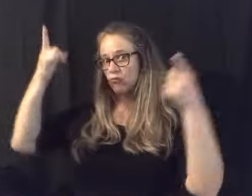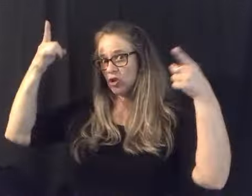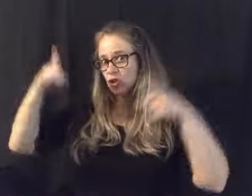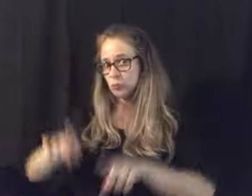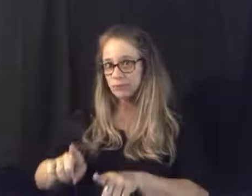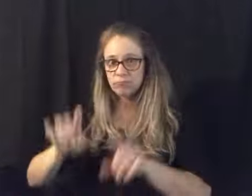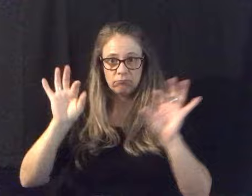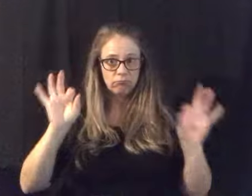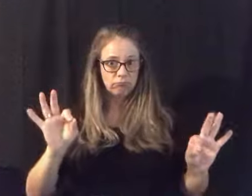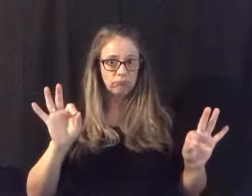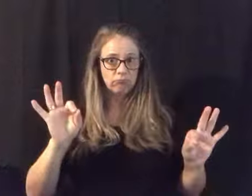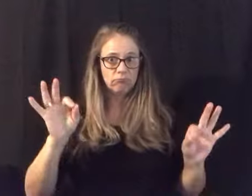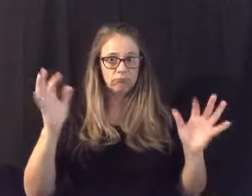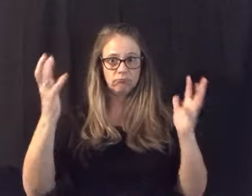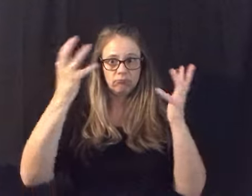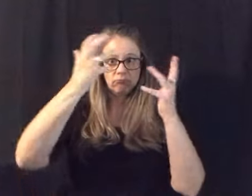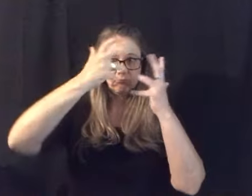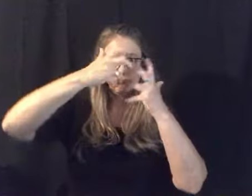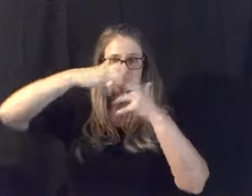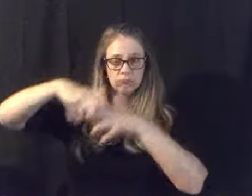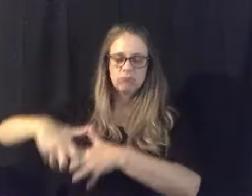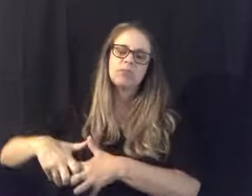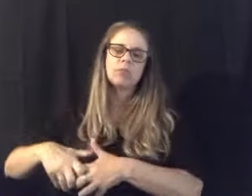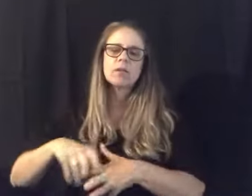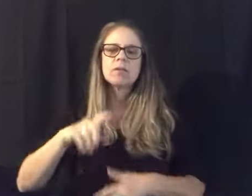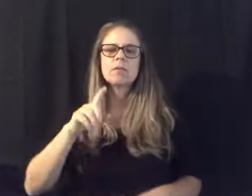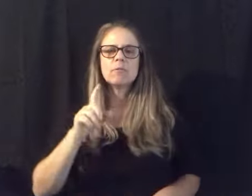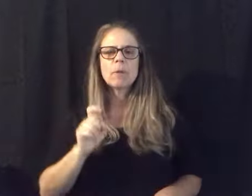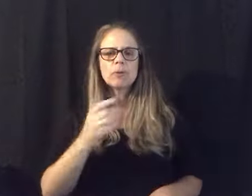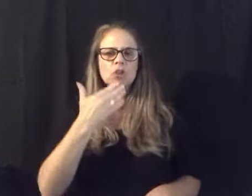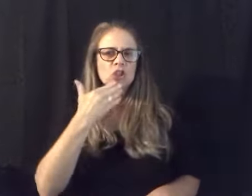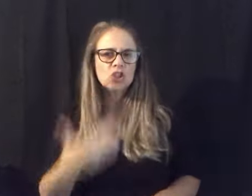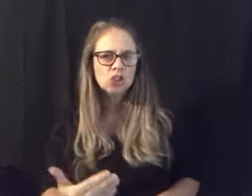to make sure all are in agreement for the good of everyone.